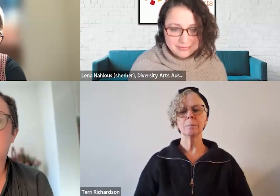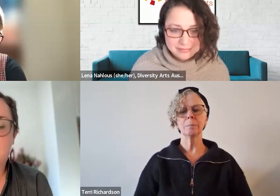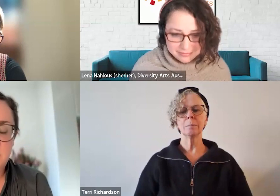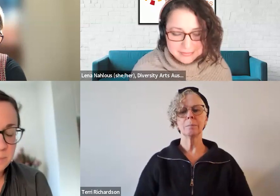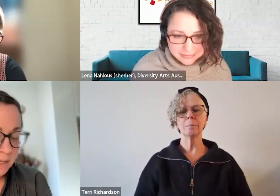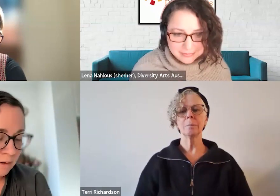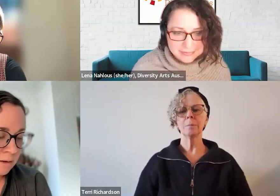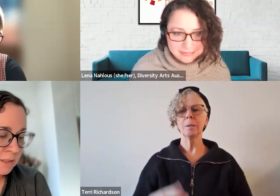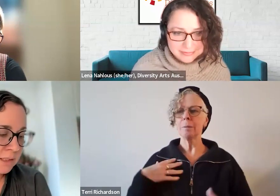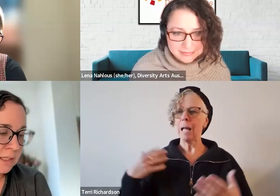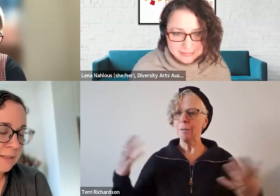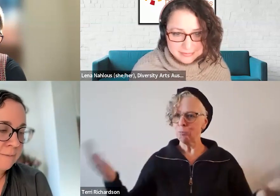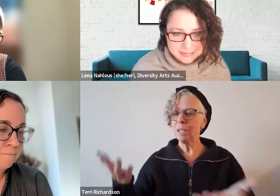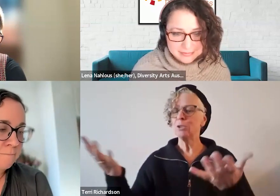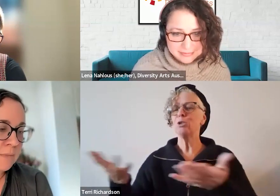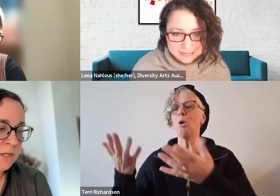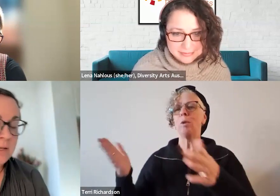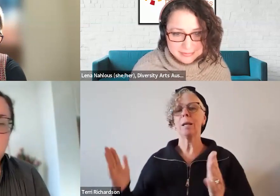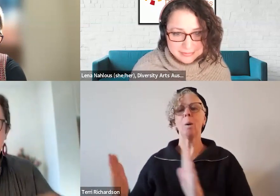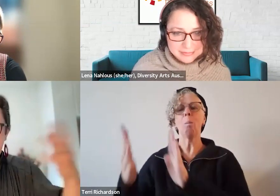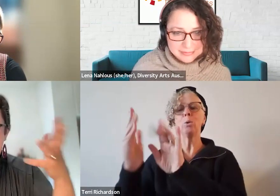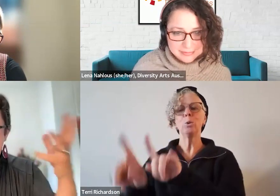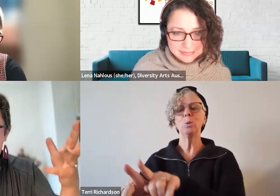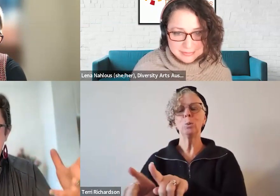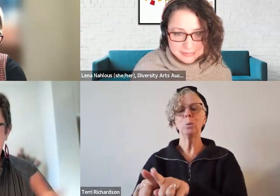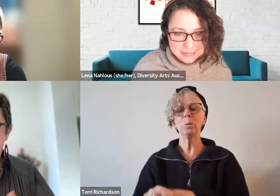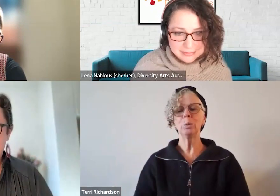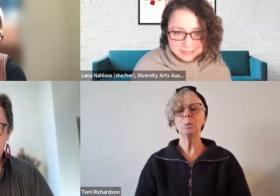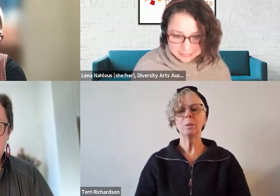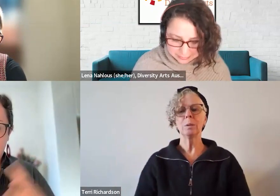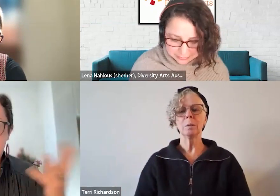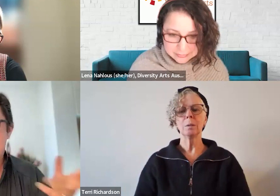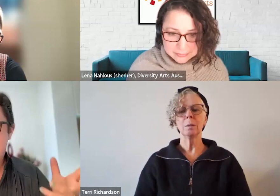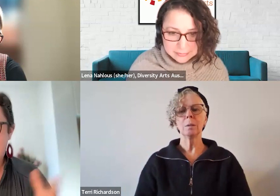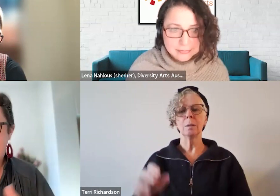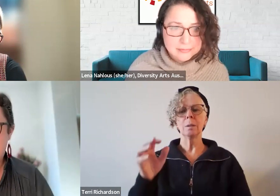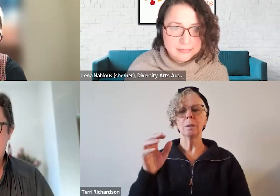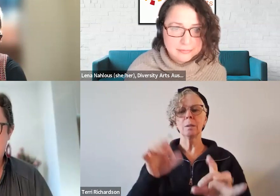the Australia Council's recent Spotlight Report 2010